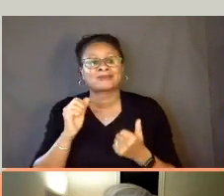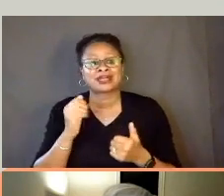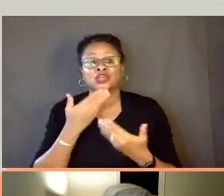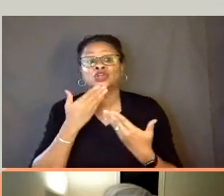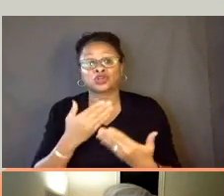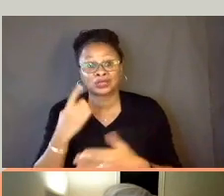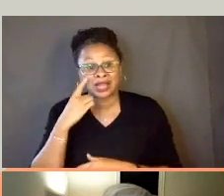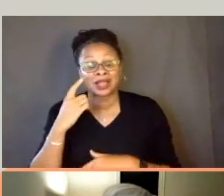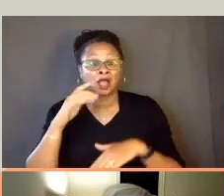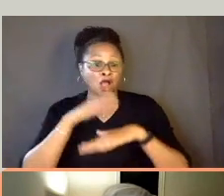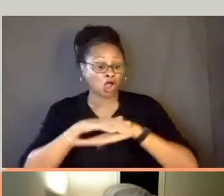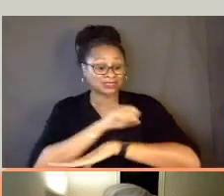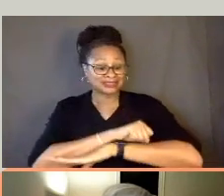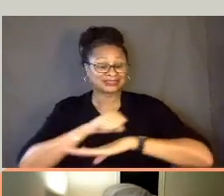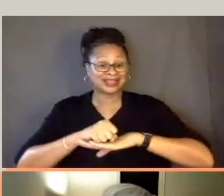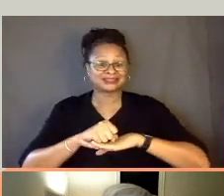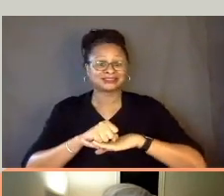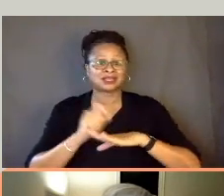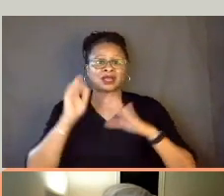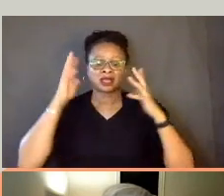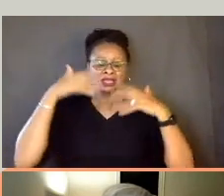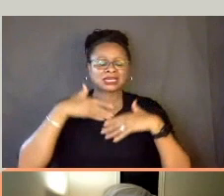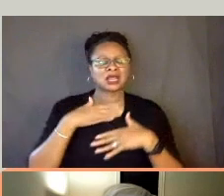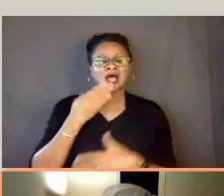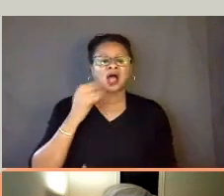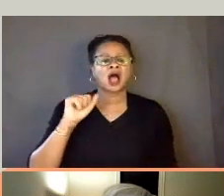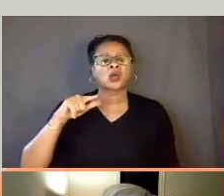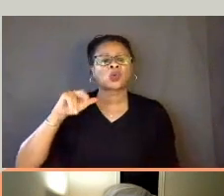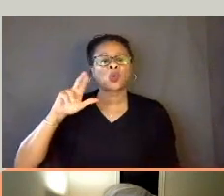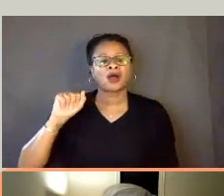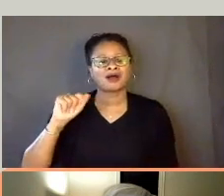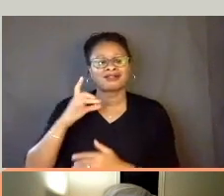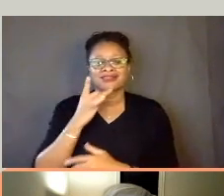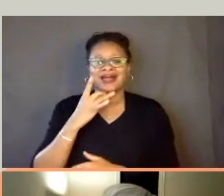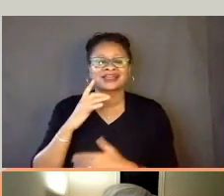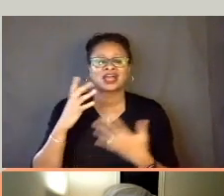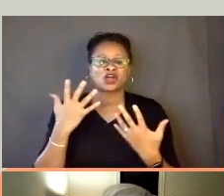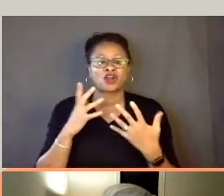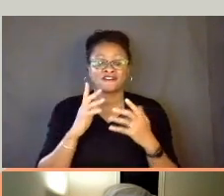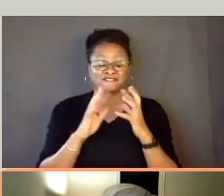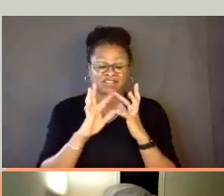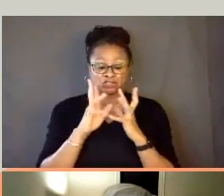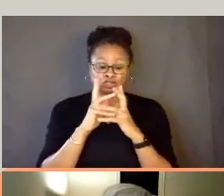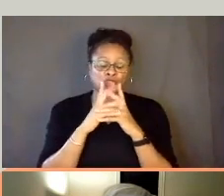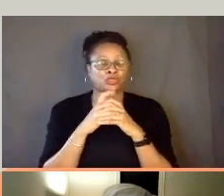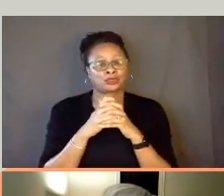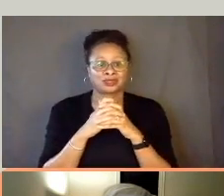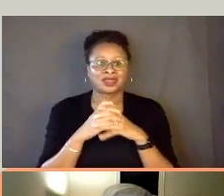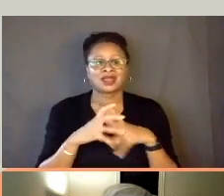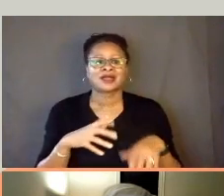ERIN DEWARD (VOICEOVER): Onstage, bathed in aqua light, Kayla intertwines her fingers. We were driving at night, and I really